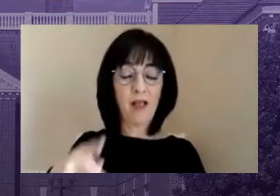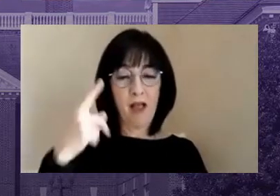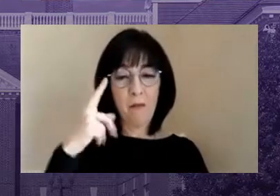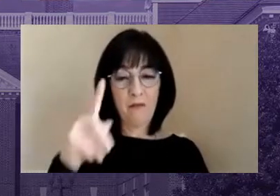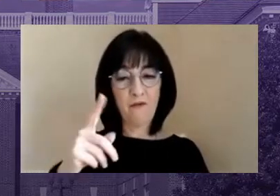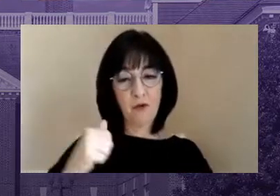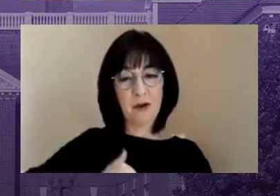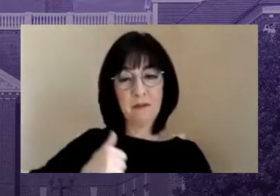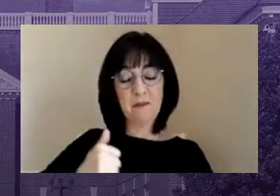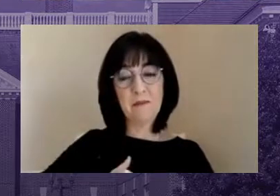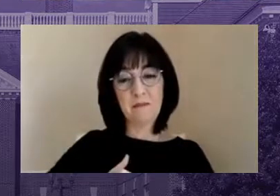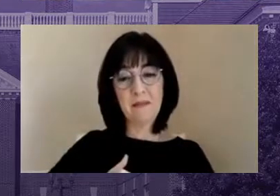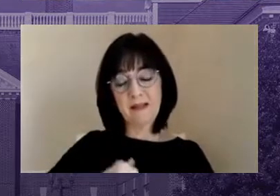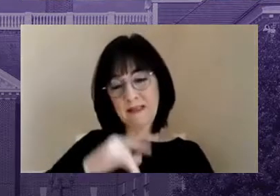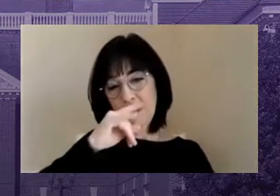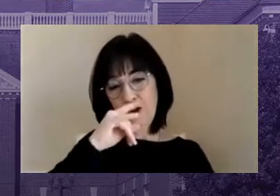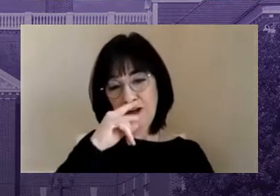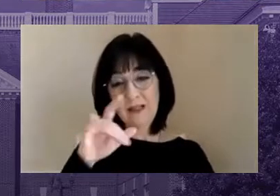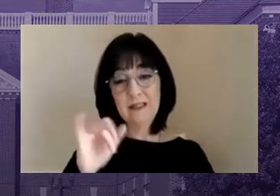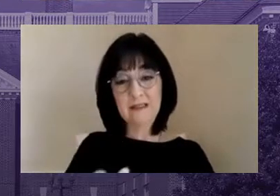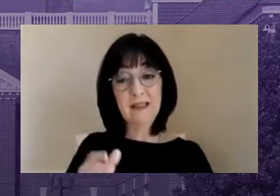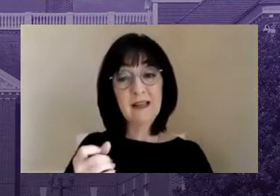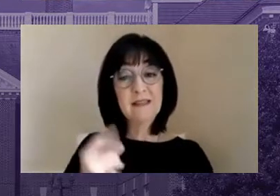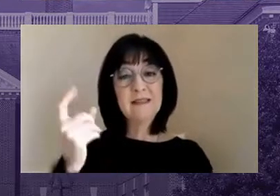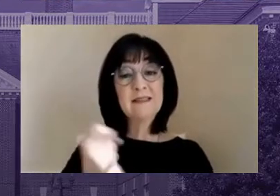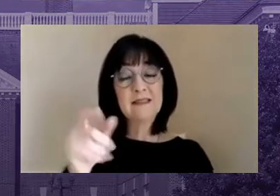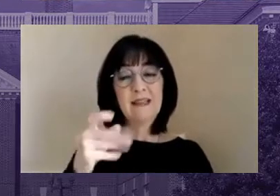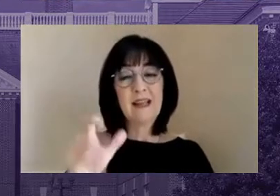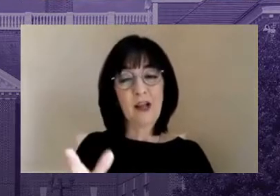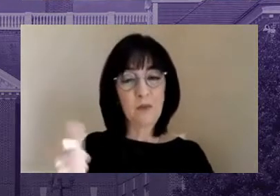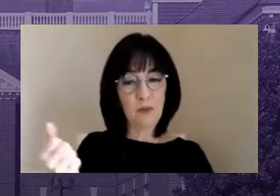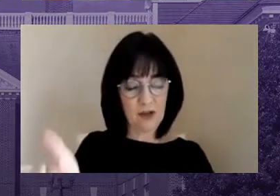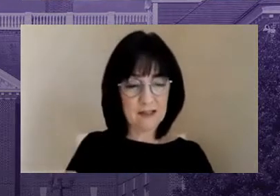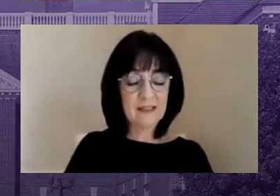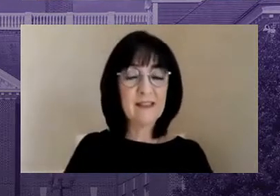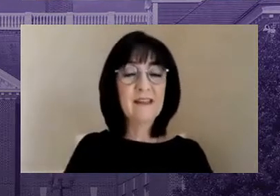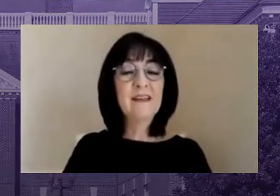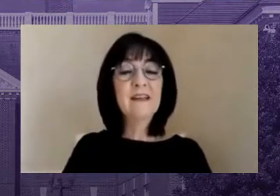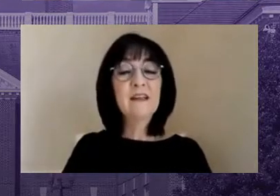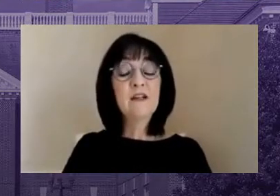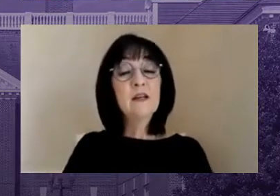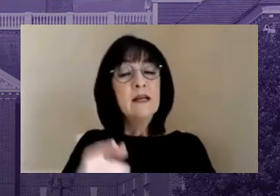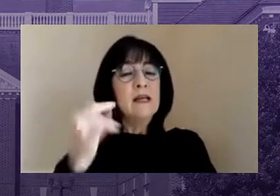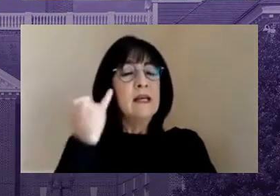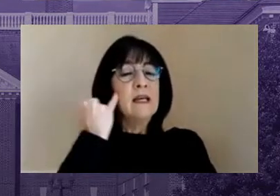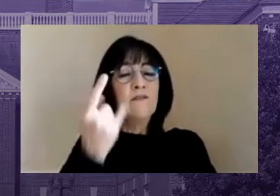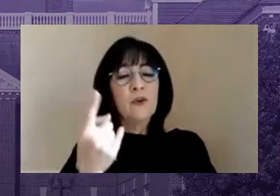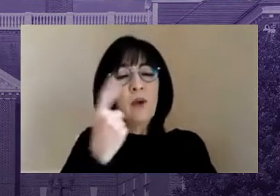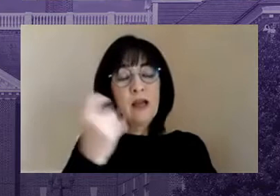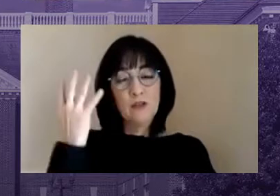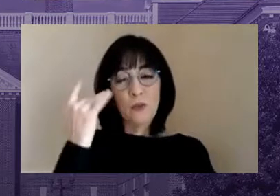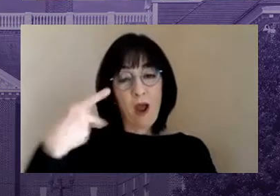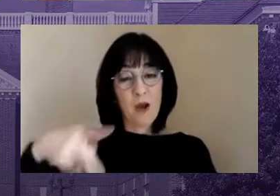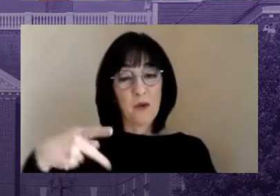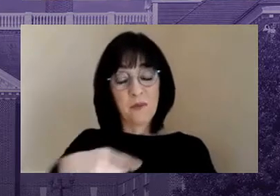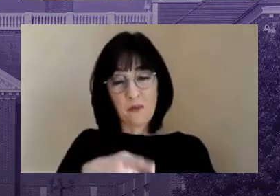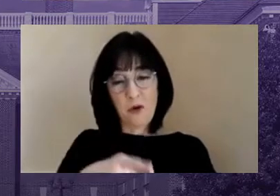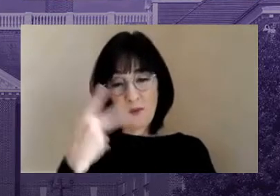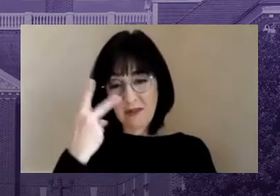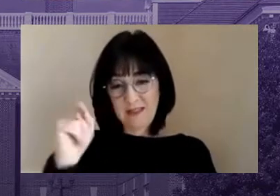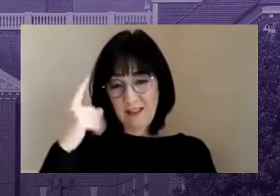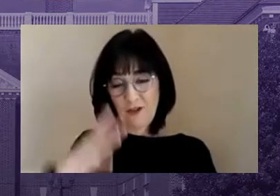15th. If you ask why purple in the context of the day, the Military Child purple indicates all of